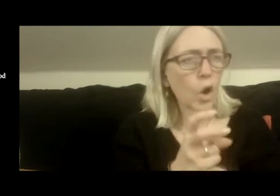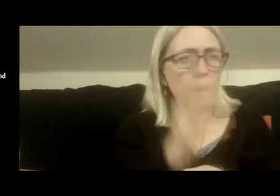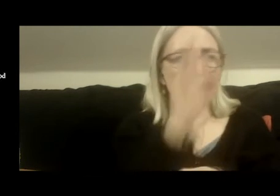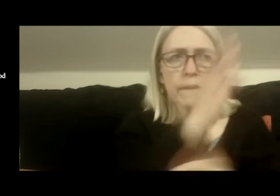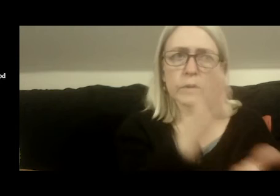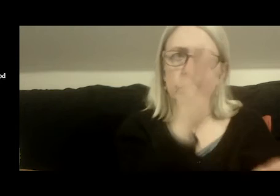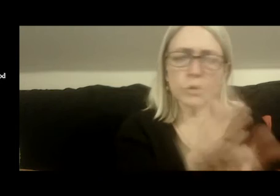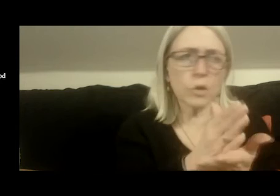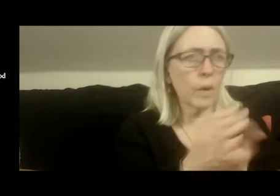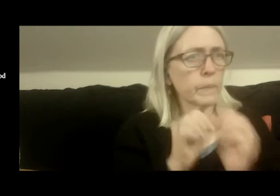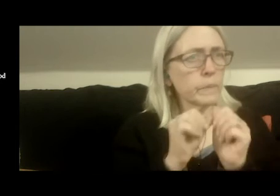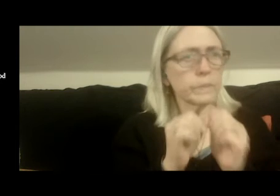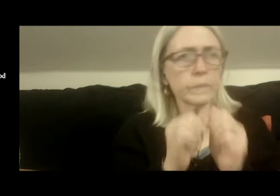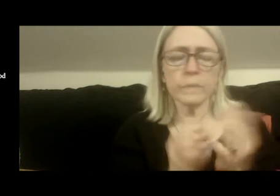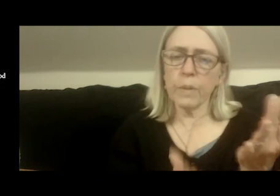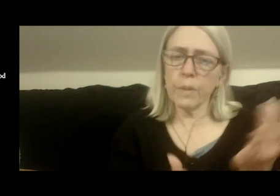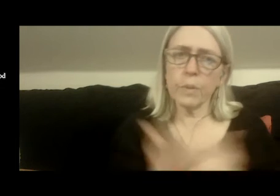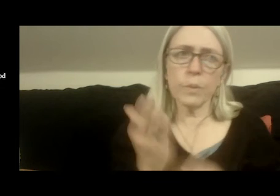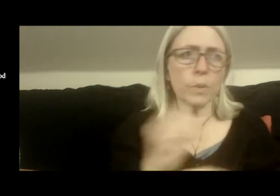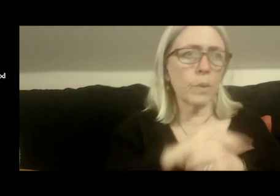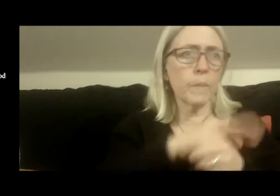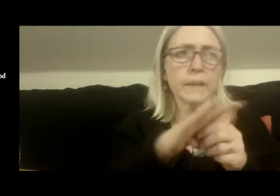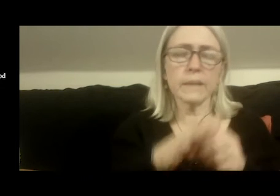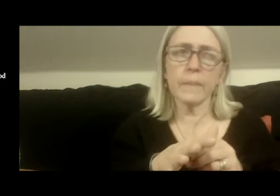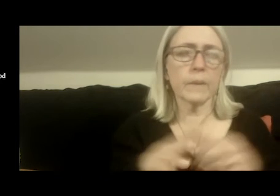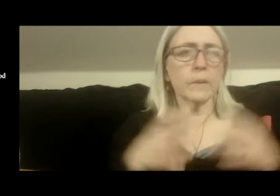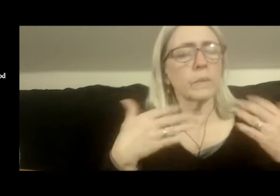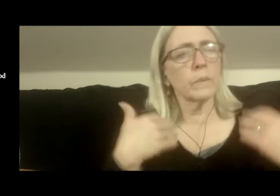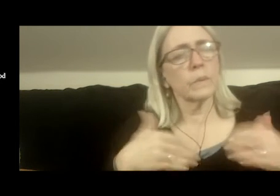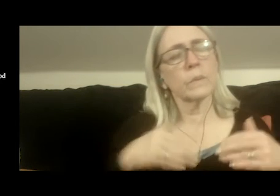CARE represents the compassionate side of world-leading research,